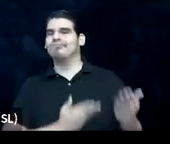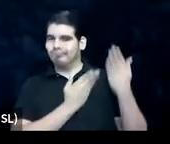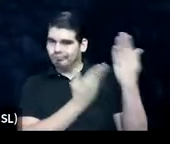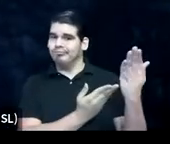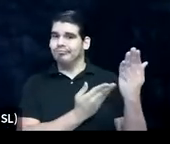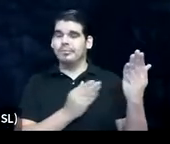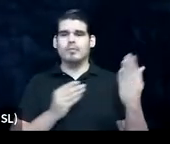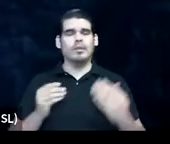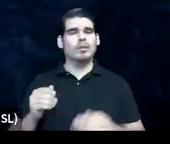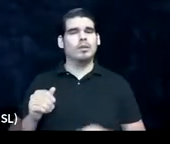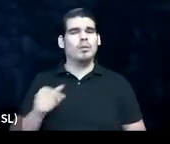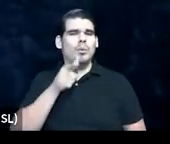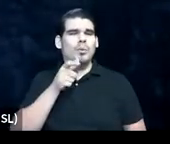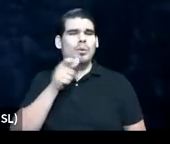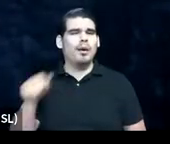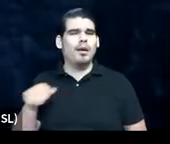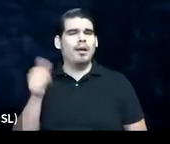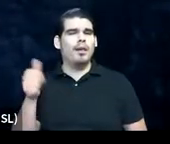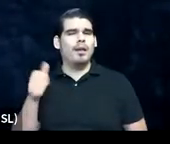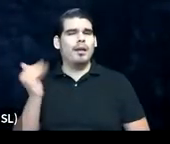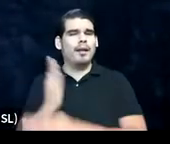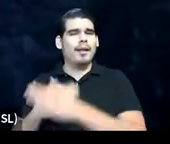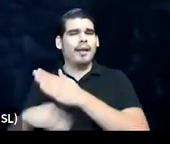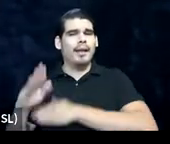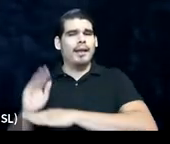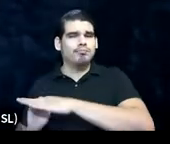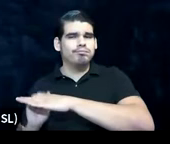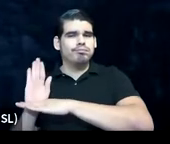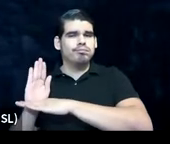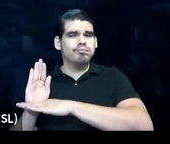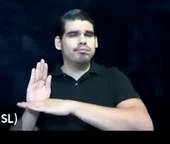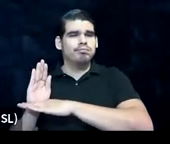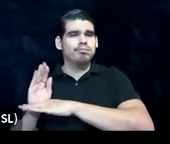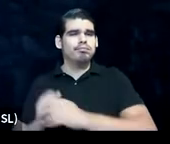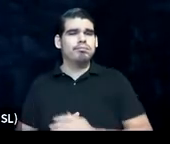Alright so doesn't look like we have any more hands. So go ahead and just recap this discussion.